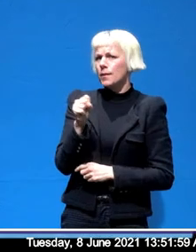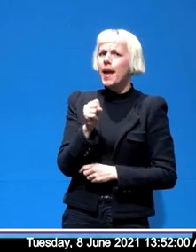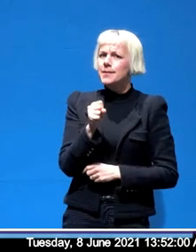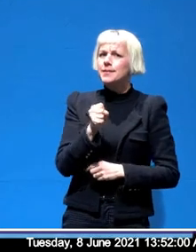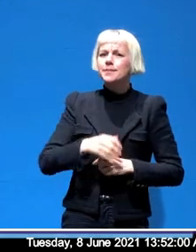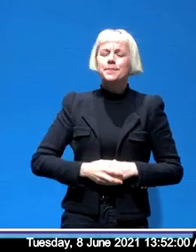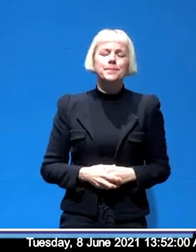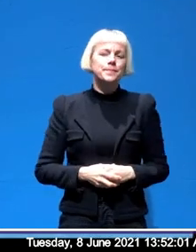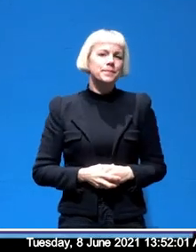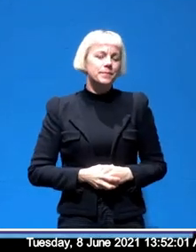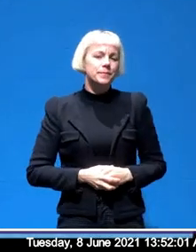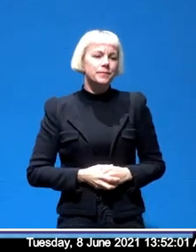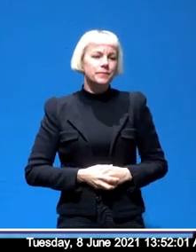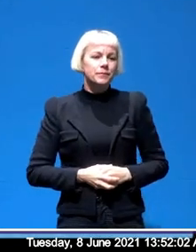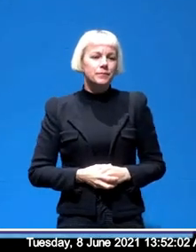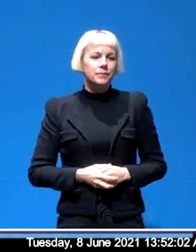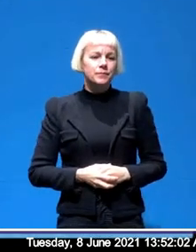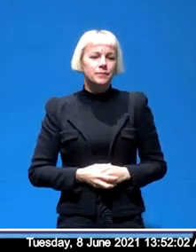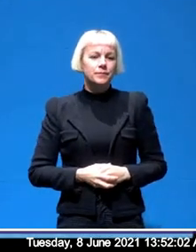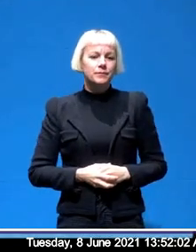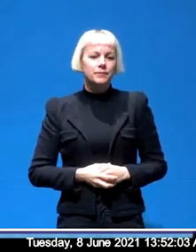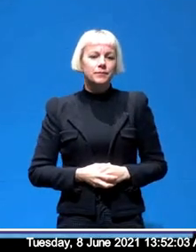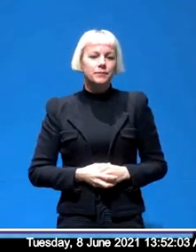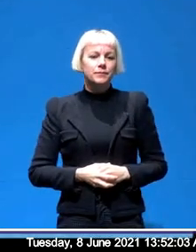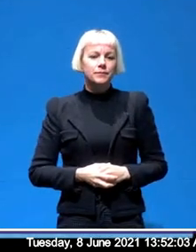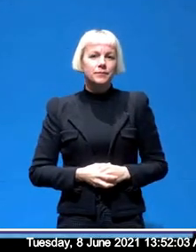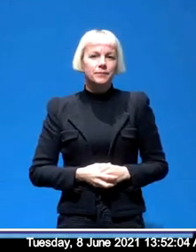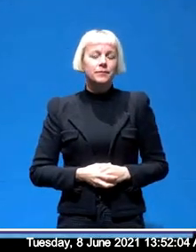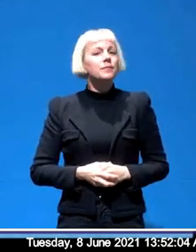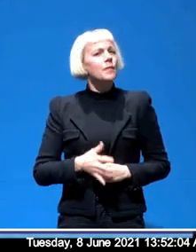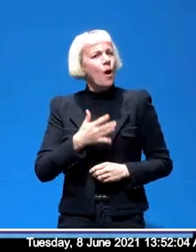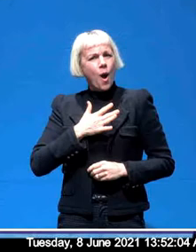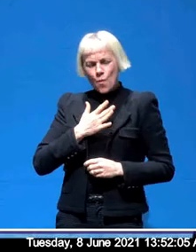I want to understand about how Daniel's money was accessed.